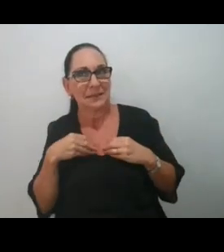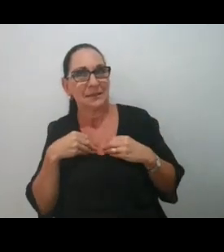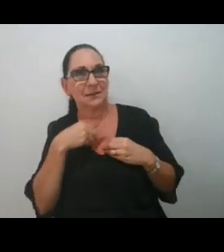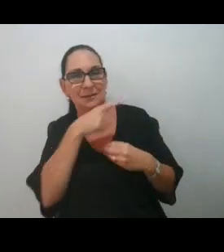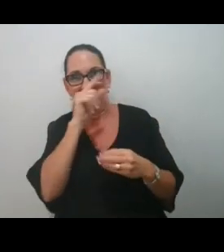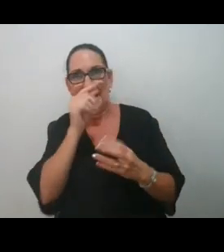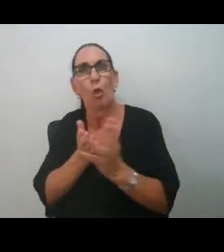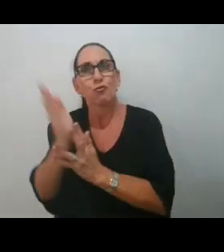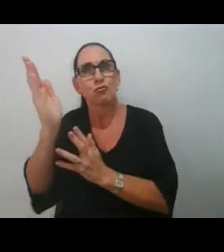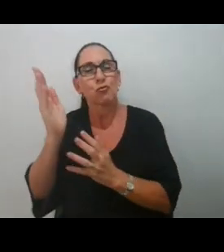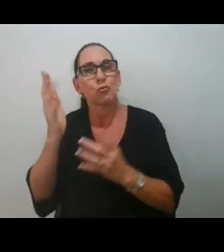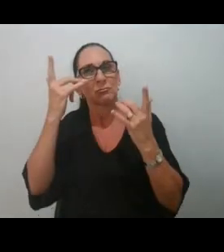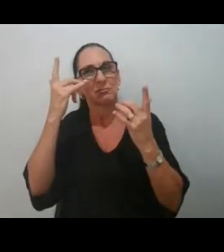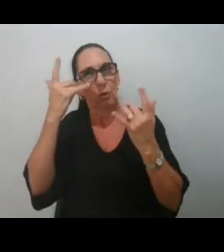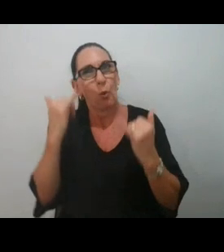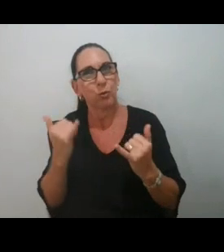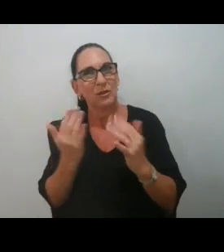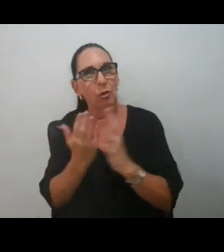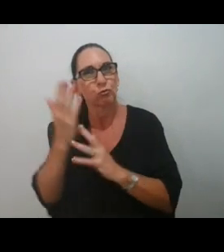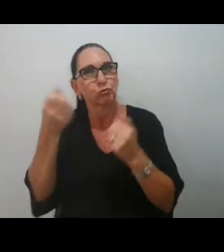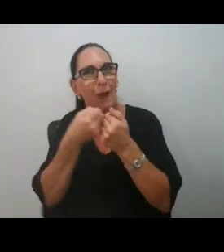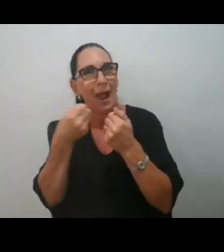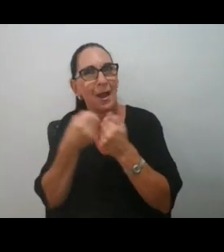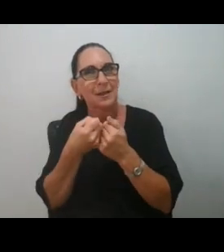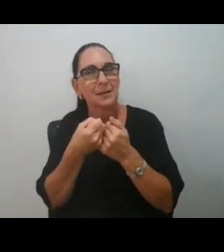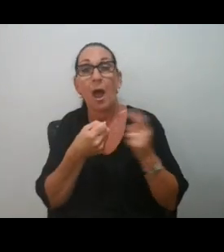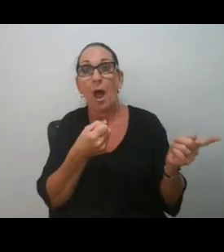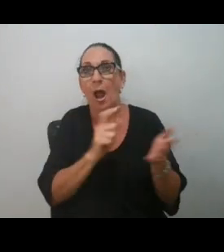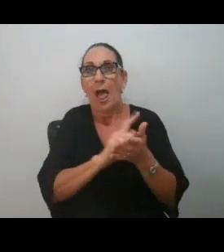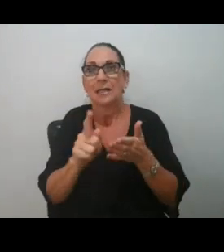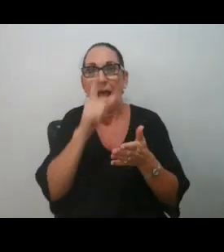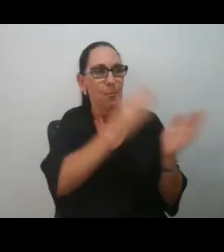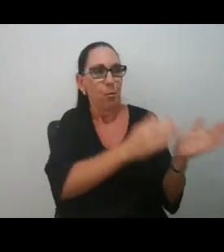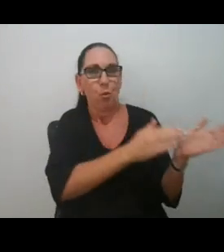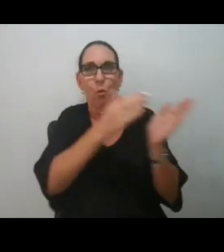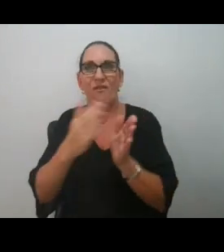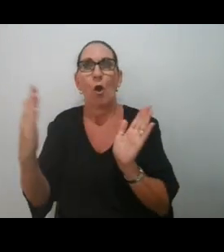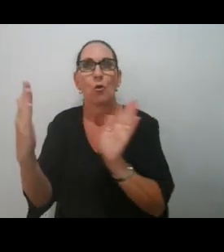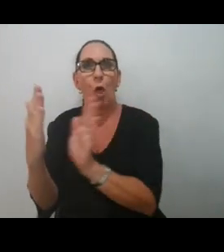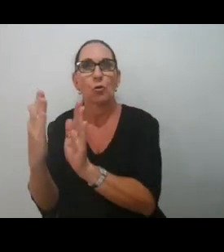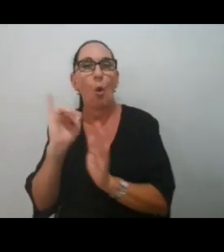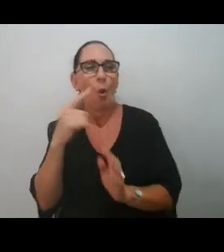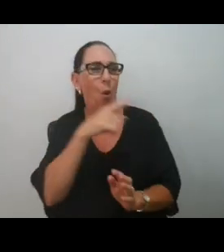and perhaps move further in or maybe they have very good transport lines to be able to access